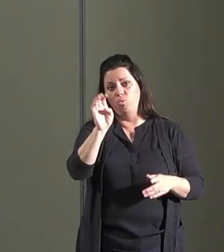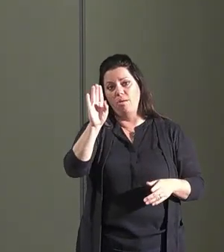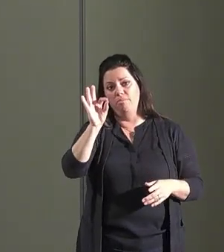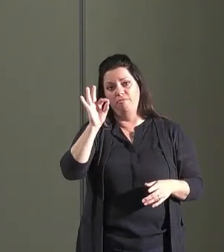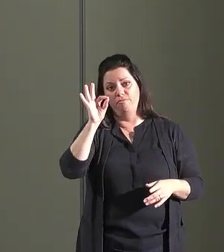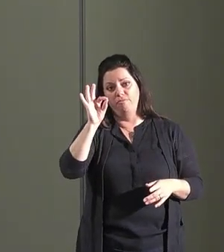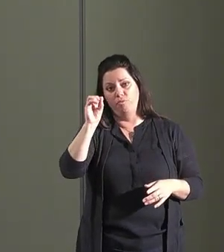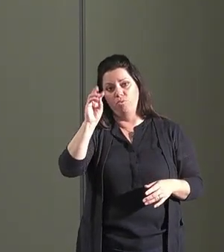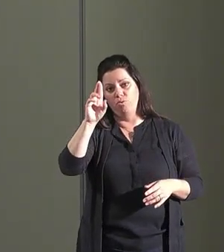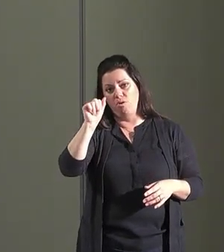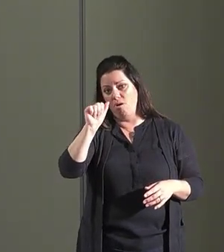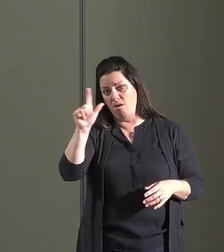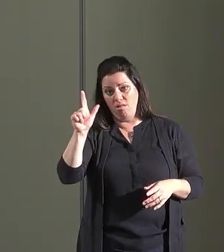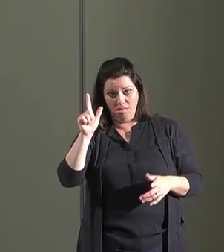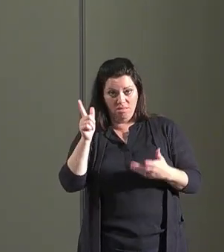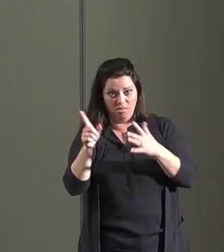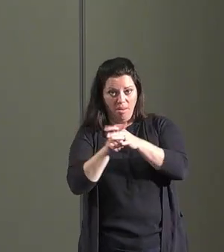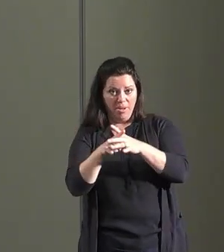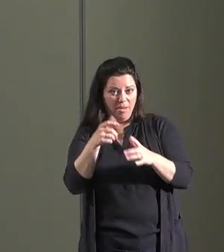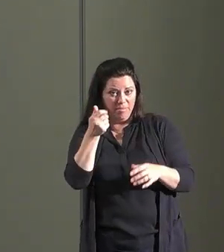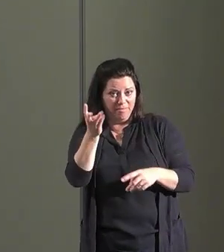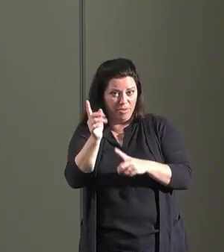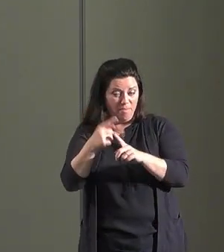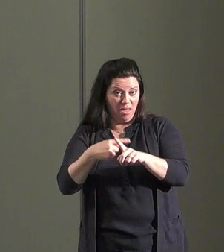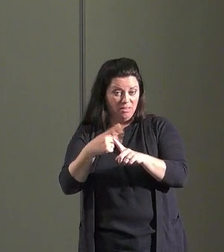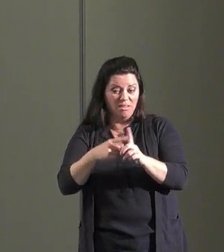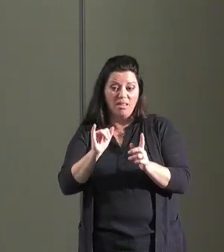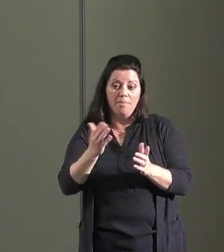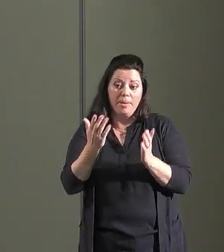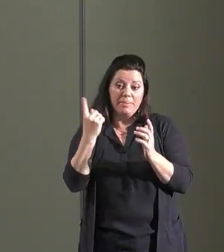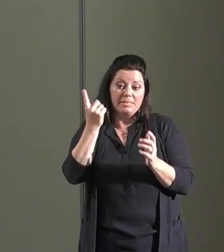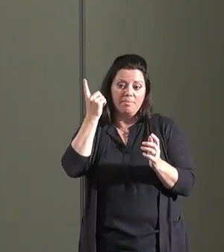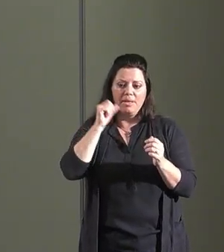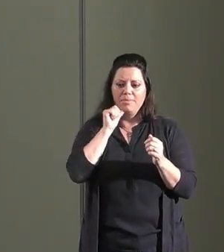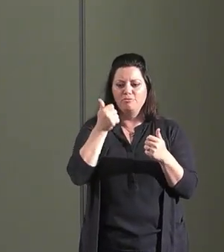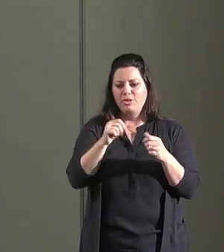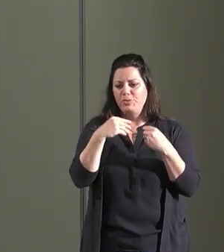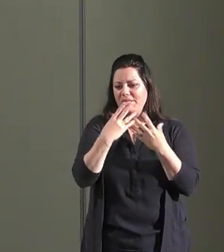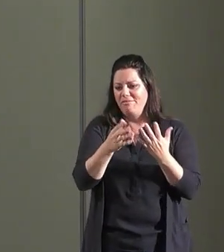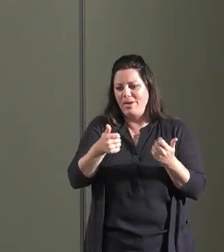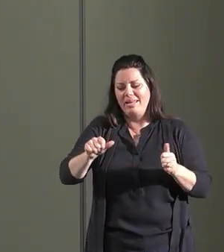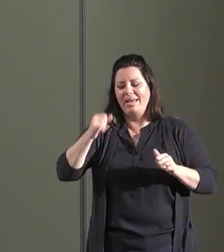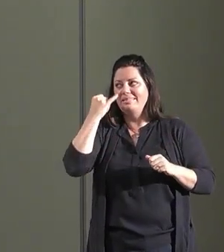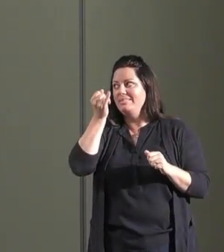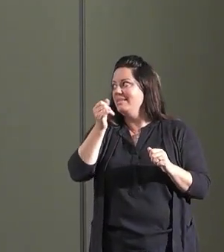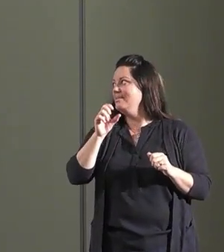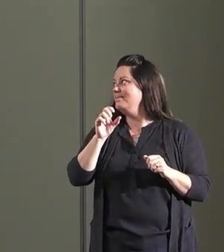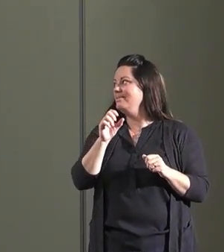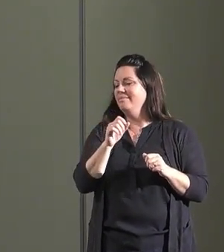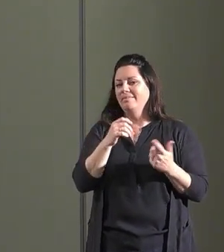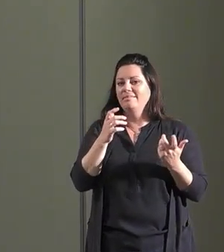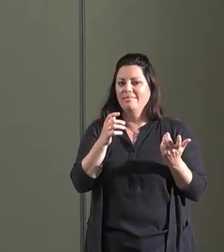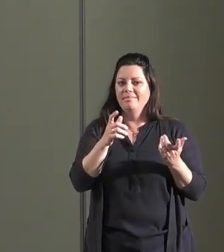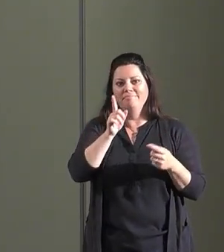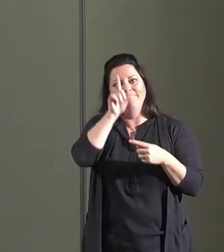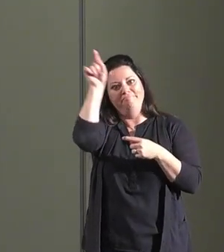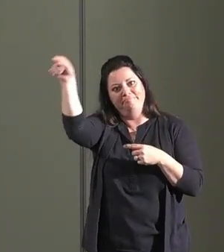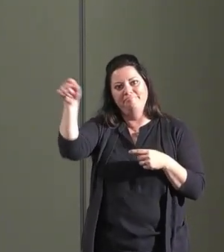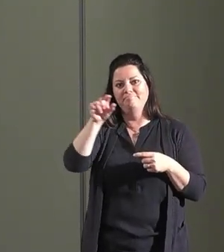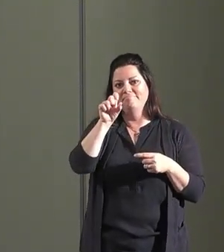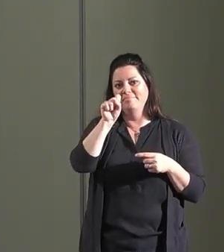few months that may be something. Not to give you ideas. Singapore is nice. Wherever you want to go.